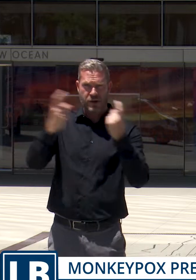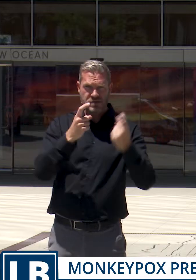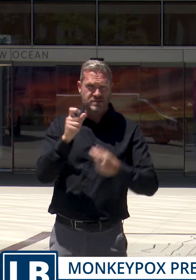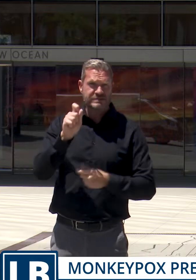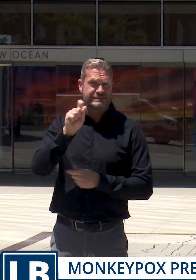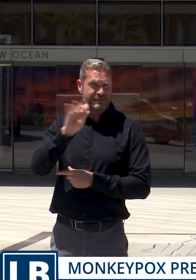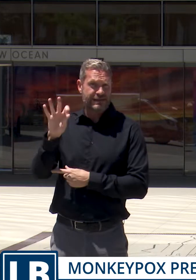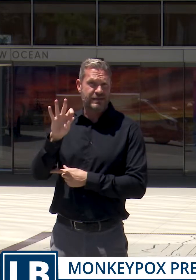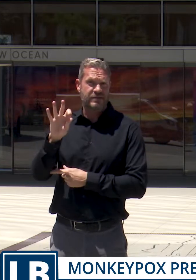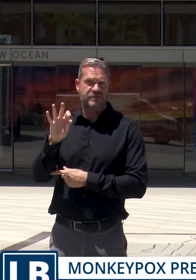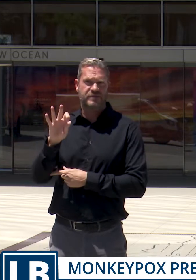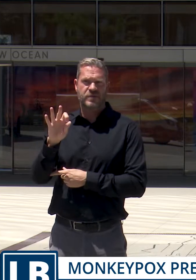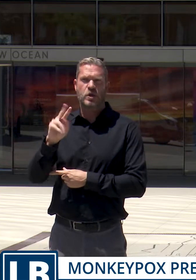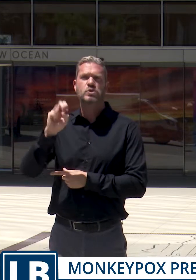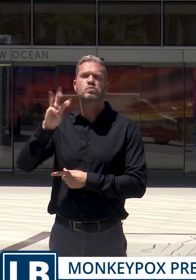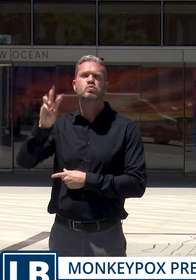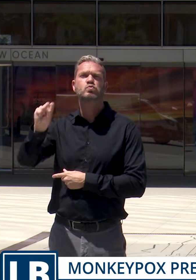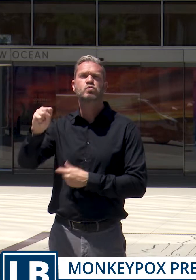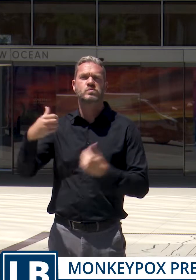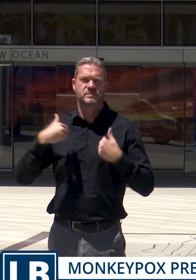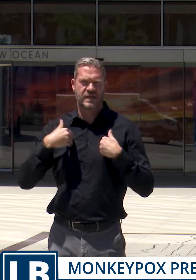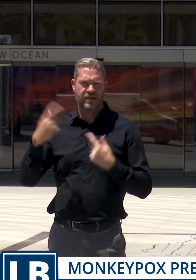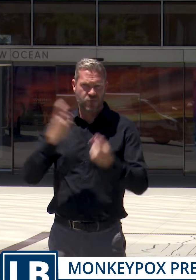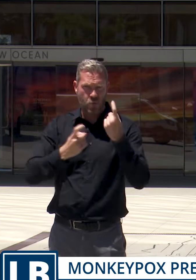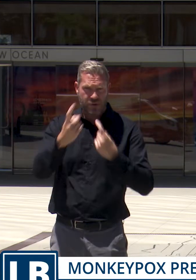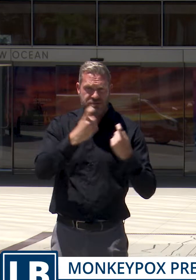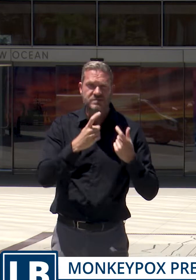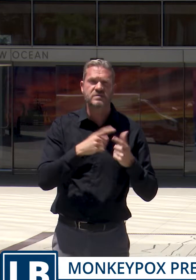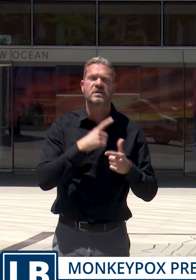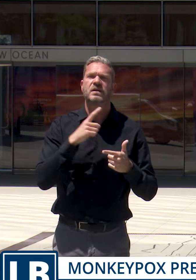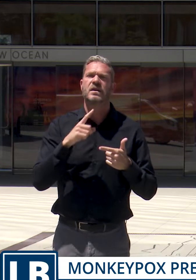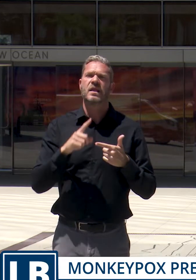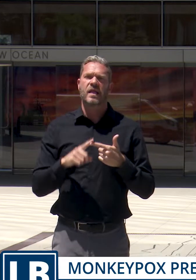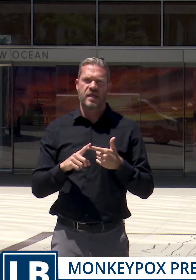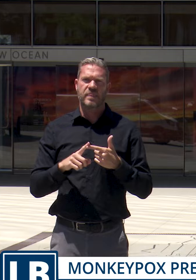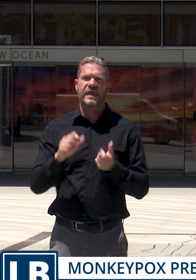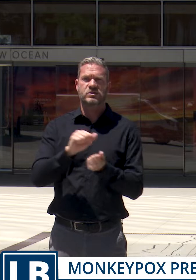and then we will do after the questions we will then go ahead and do any translation in spanish